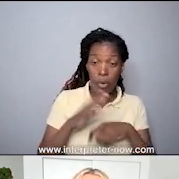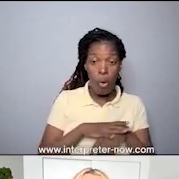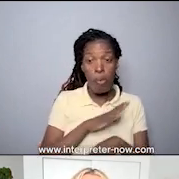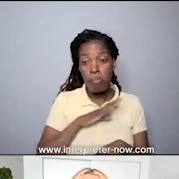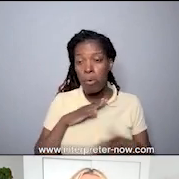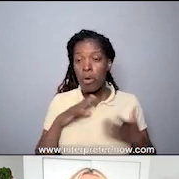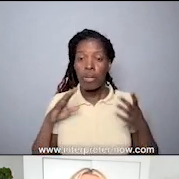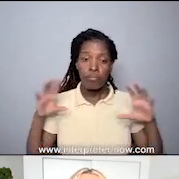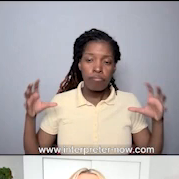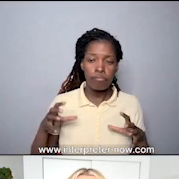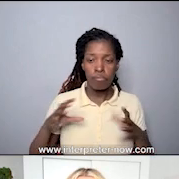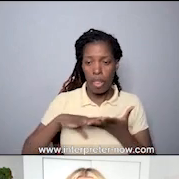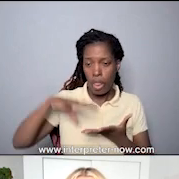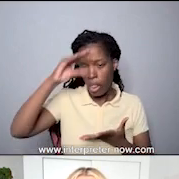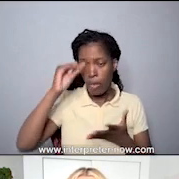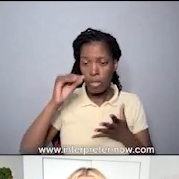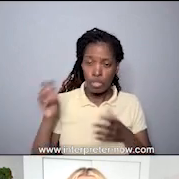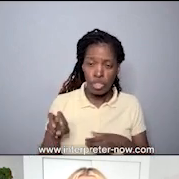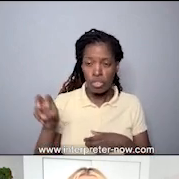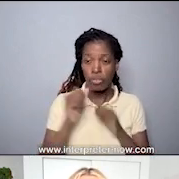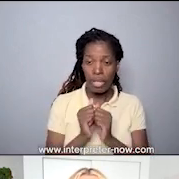in is much more powerful as well.